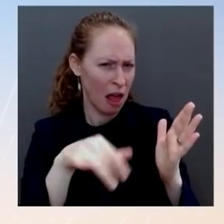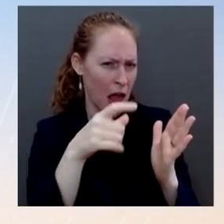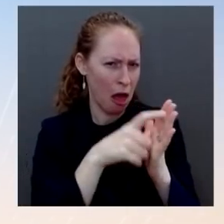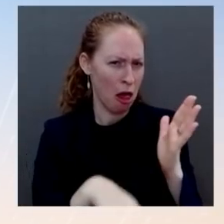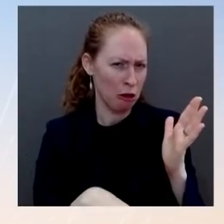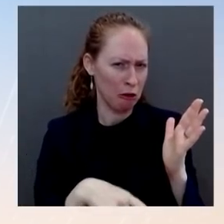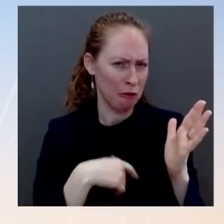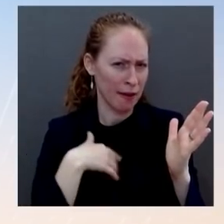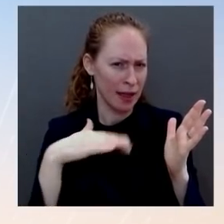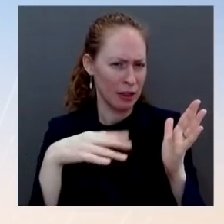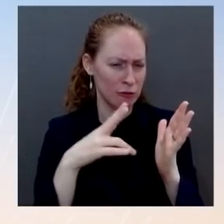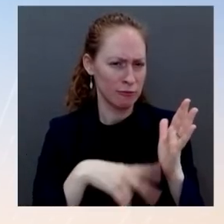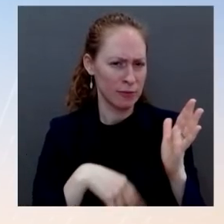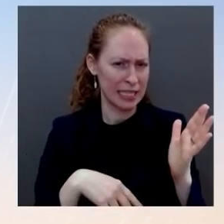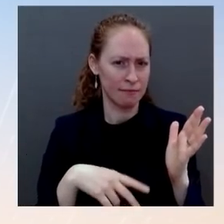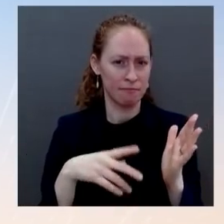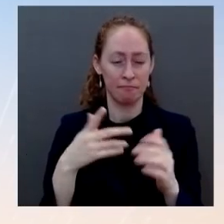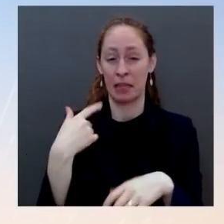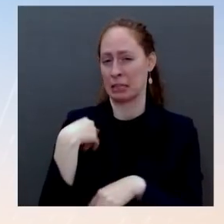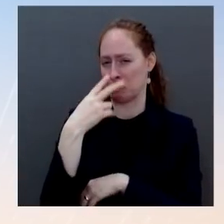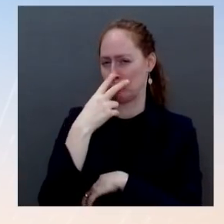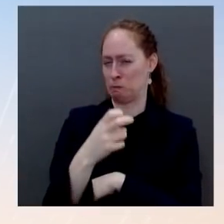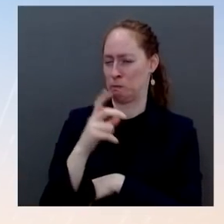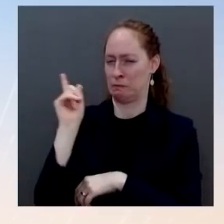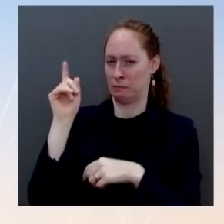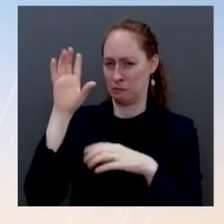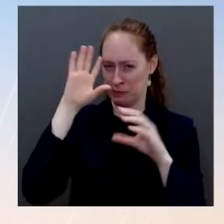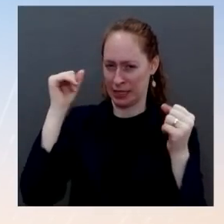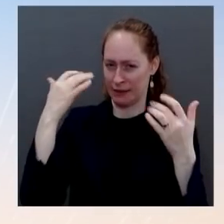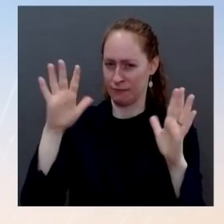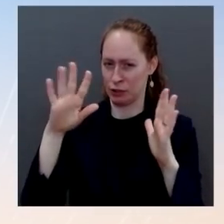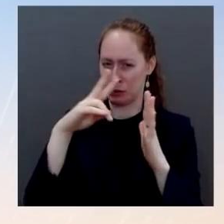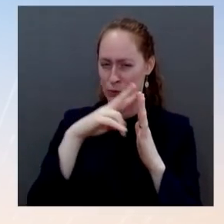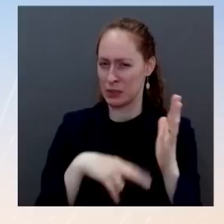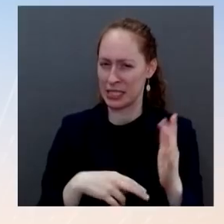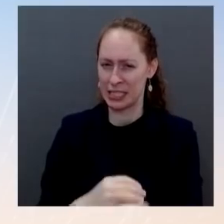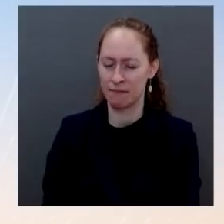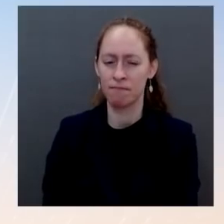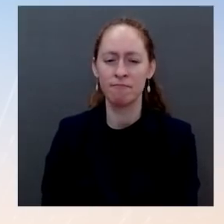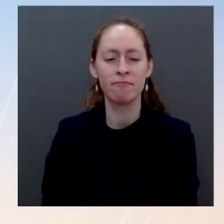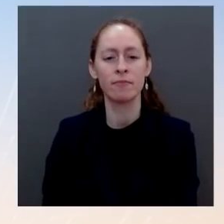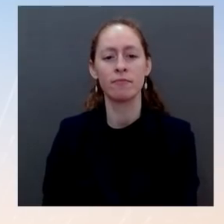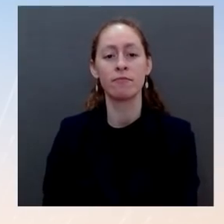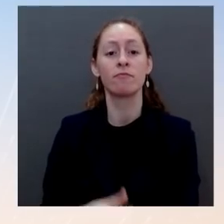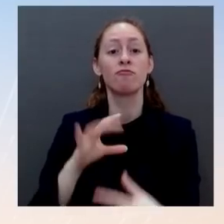In terms of advice given by his health and medical experts, I'd really point you to them to ask them that question. The Press: And just sort of following up